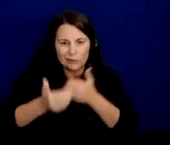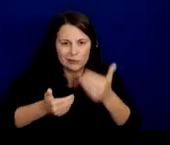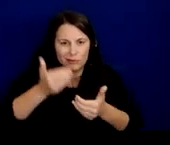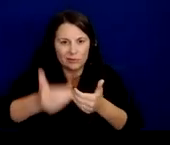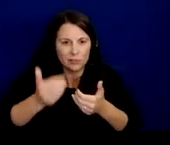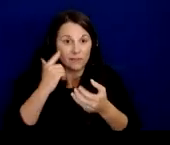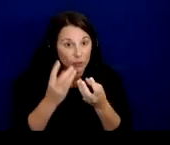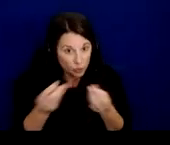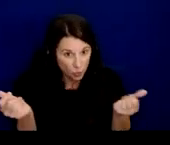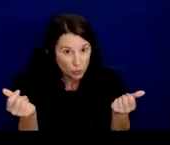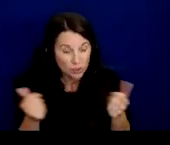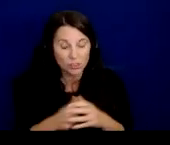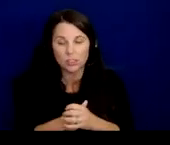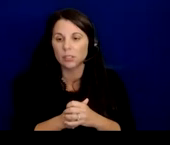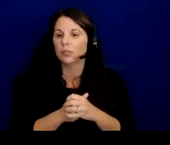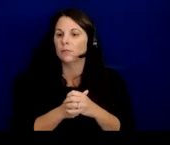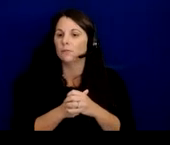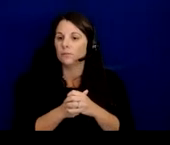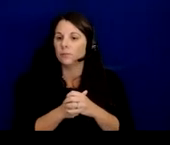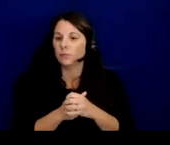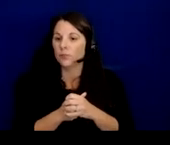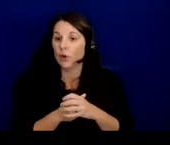So a program, a critical service learning program